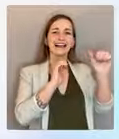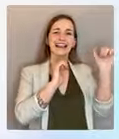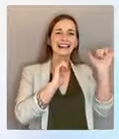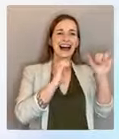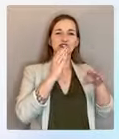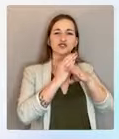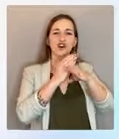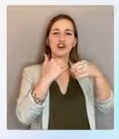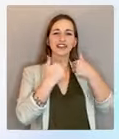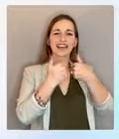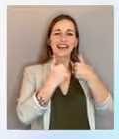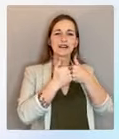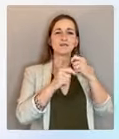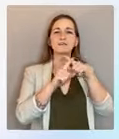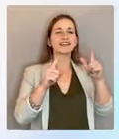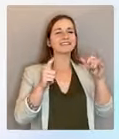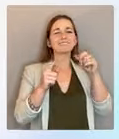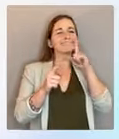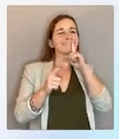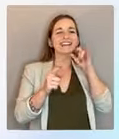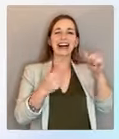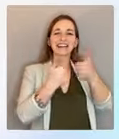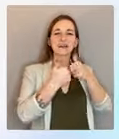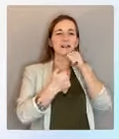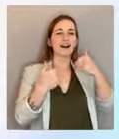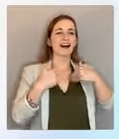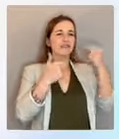that I would expect from a, you know, the most popular sport in the world.